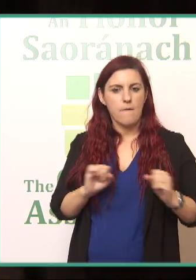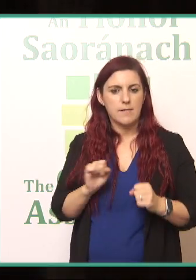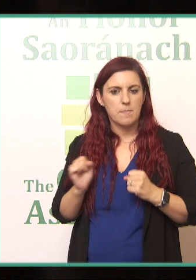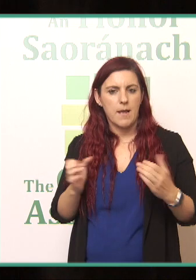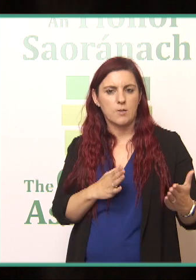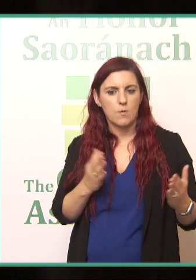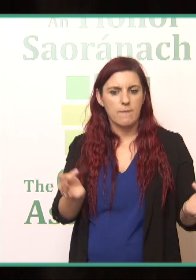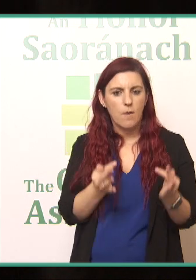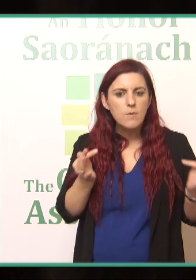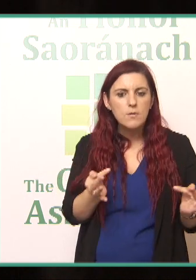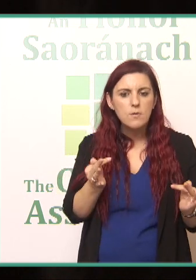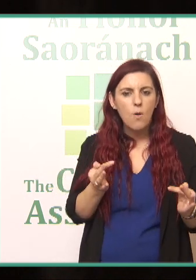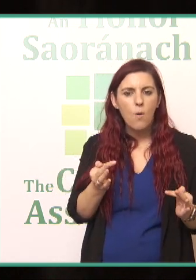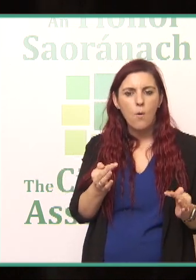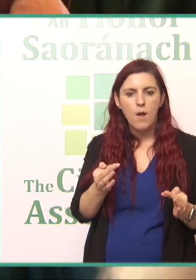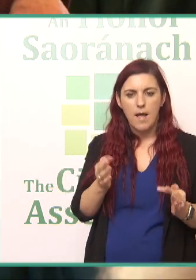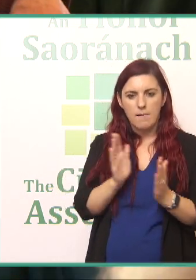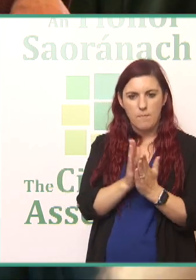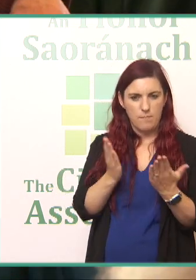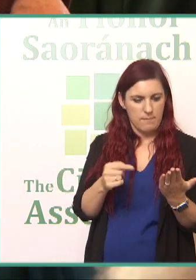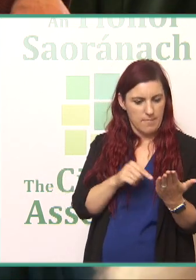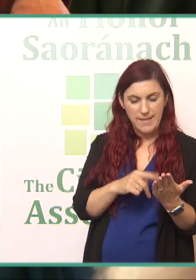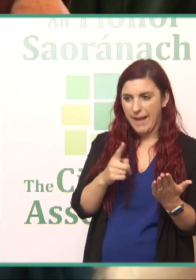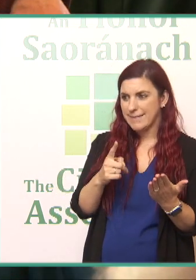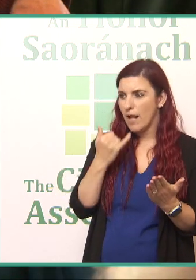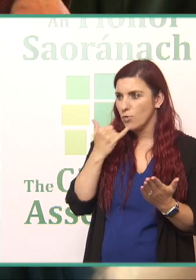plan that looks like a telephone directory we give them a one-page plan with a picture of their farm